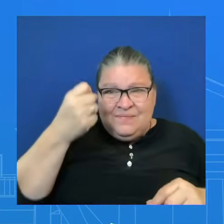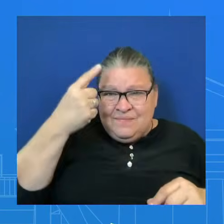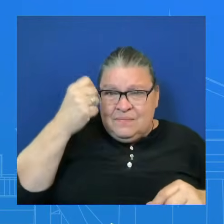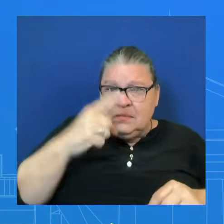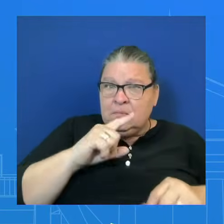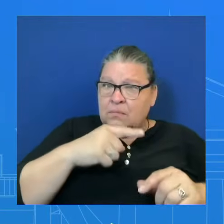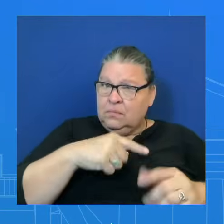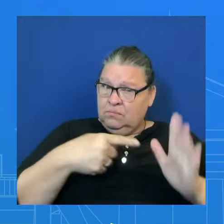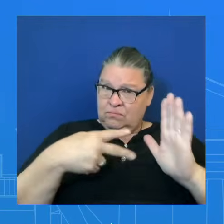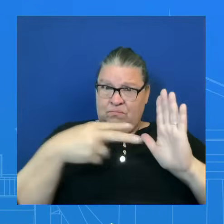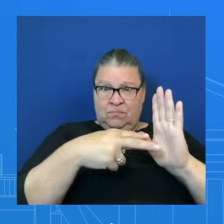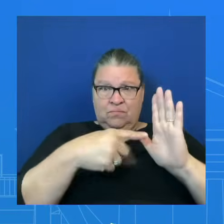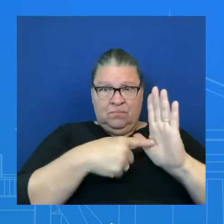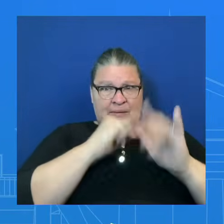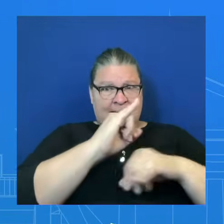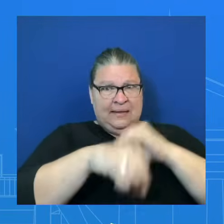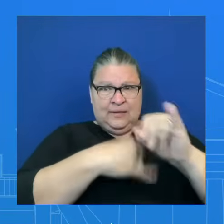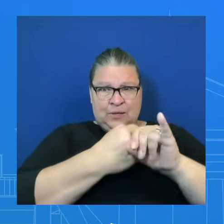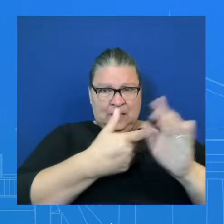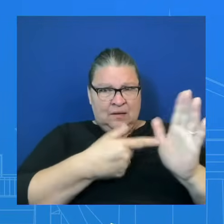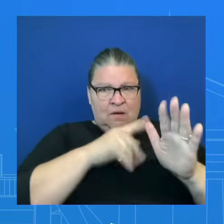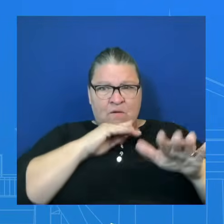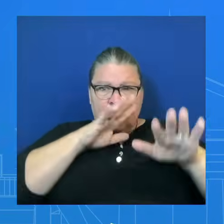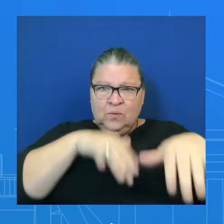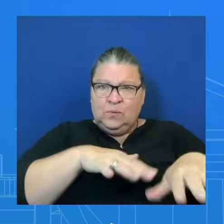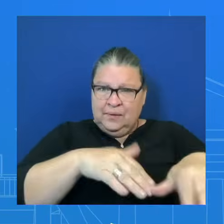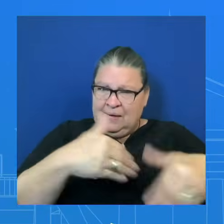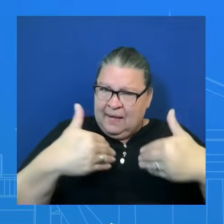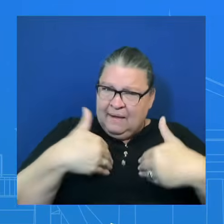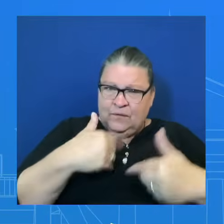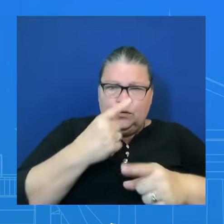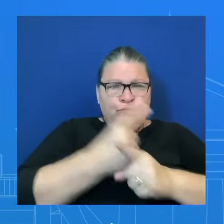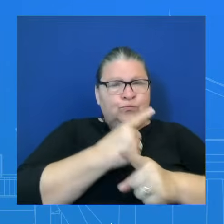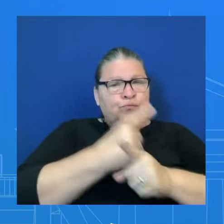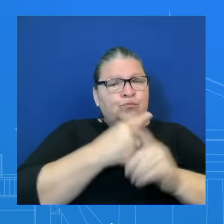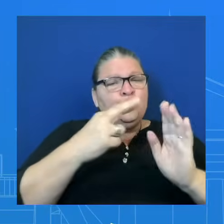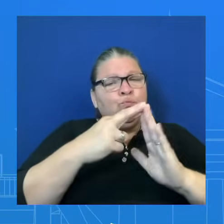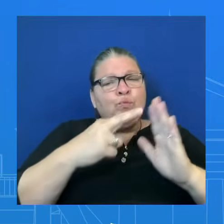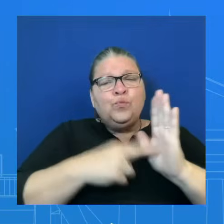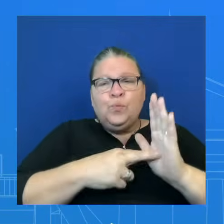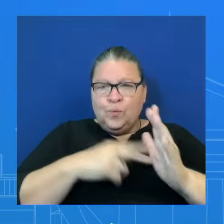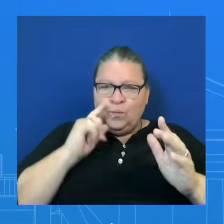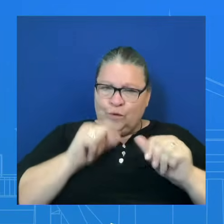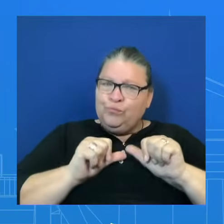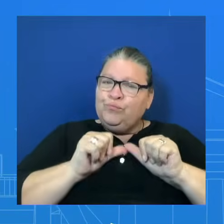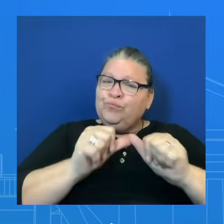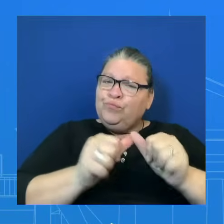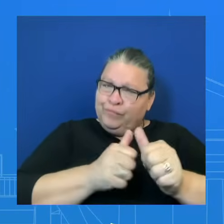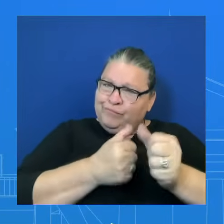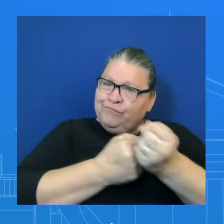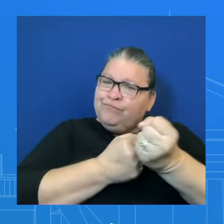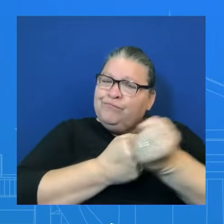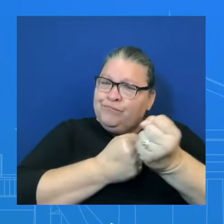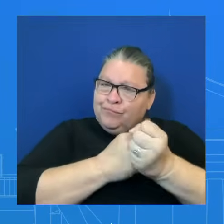We're going to keep standing up for those rules of the road. We're going keep standing up for that international law. And as I said earlier, we're going to keep flying,